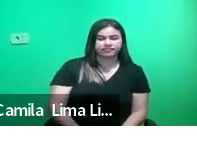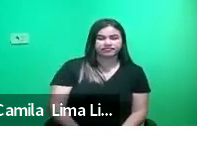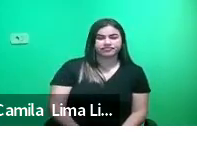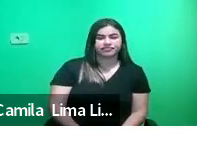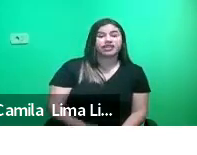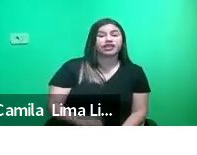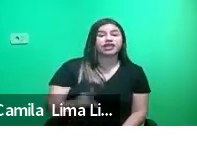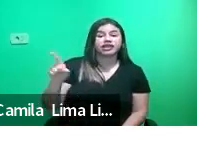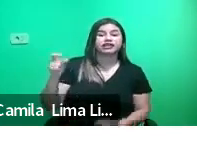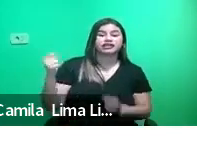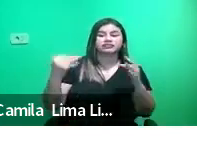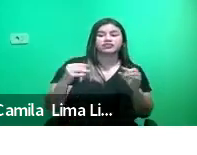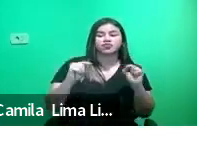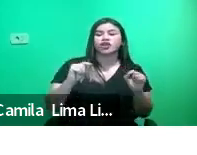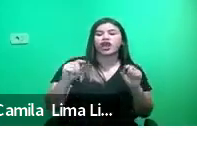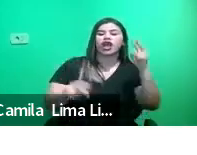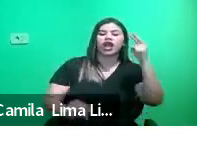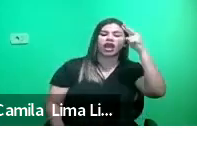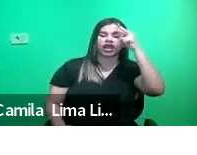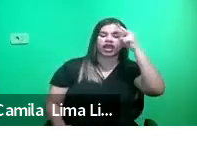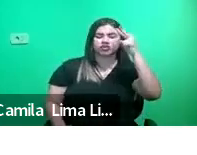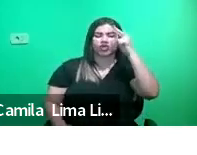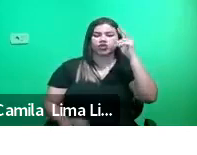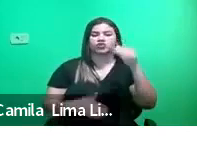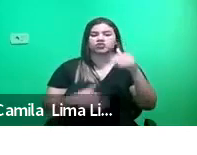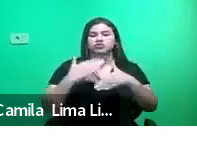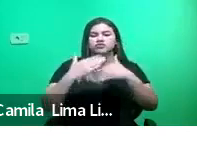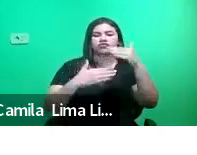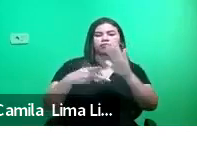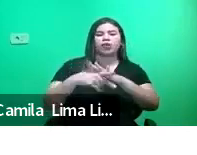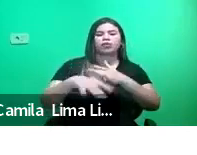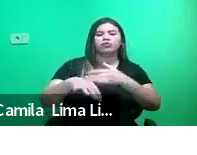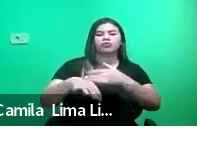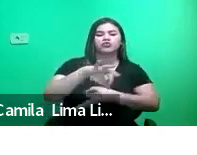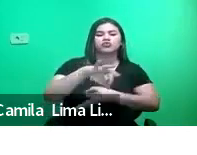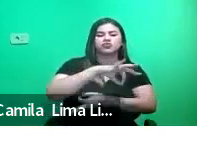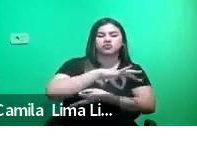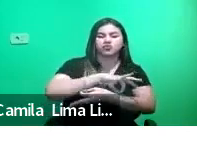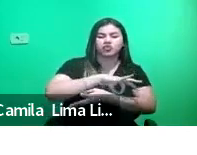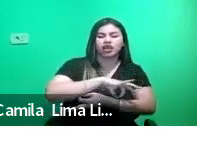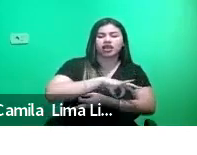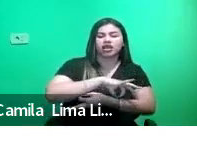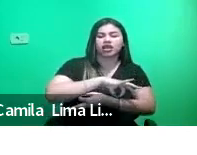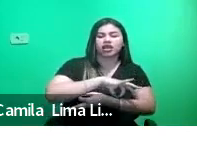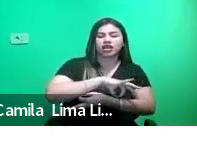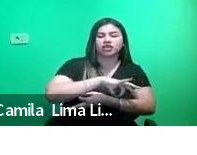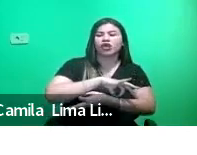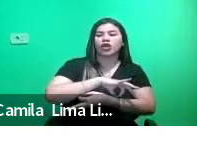says the e history of the e history of the development history of the development assigns leads to to the to the general law that to the general law that controls